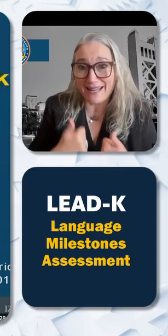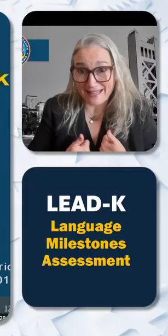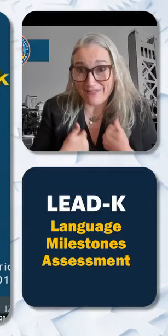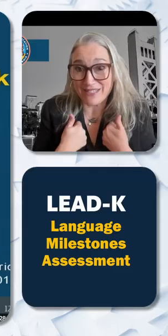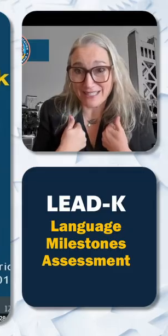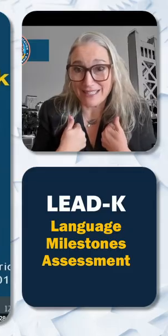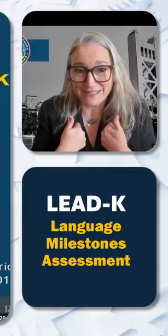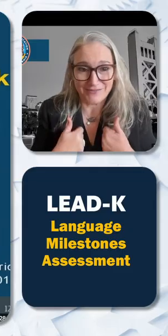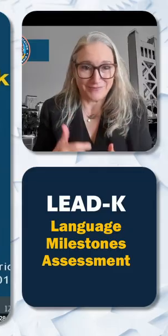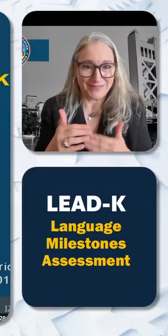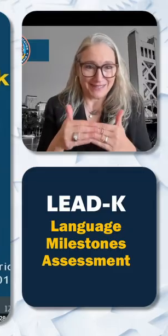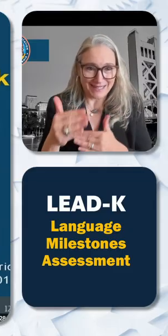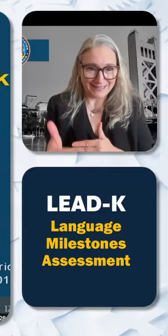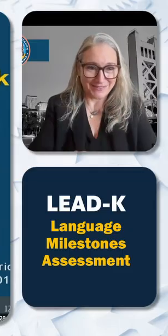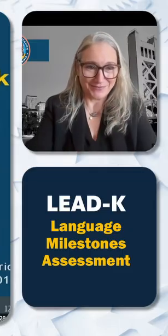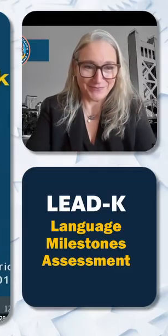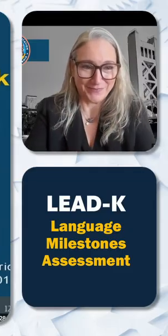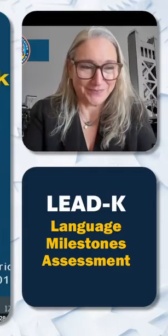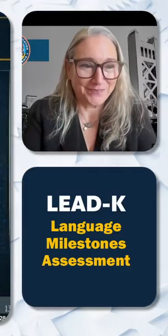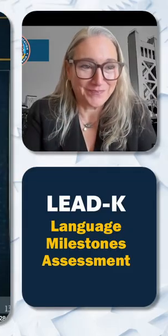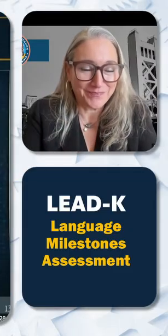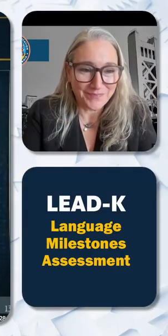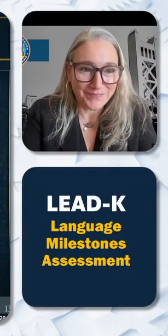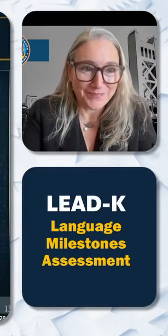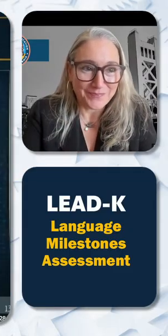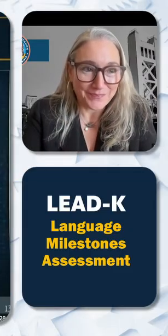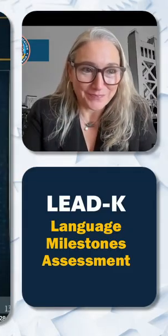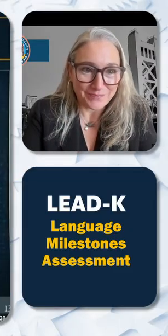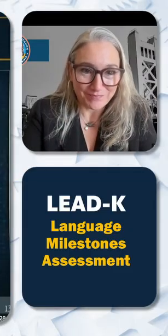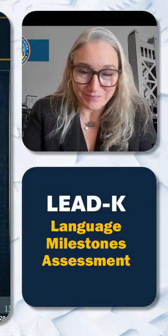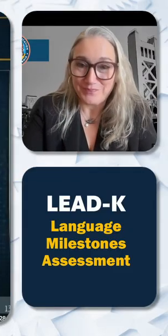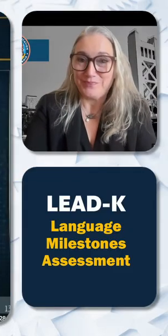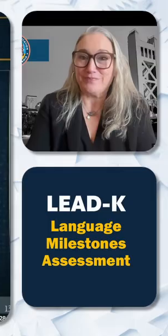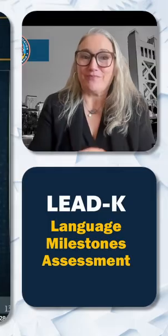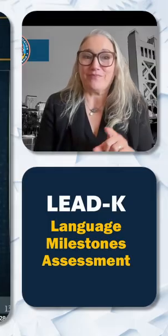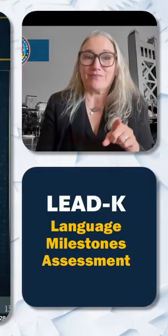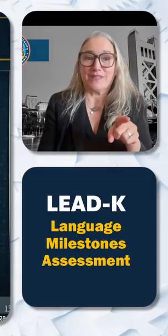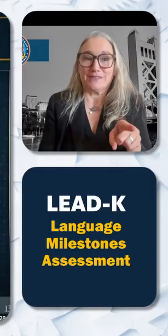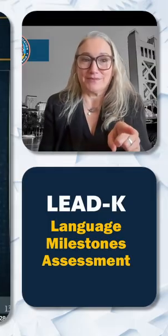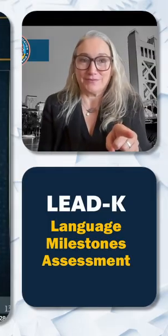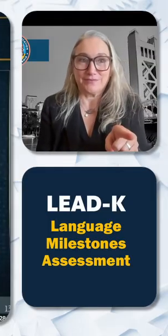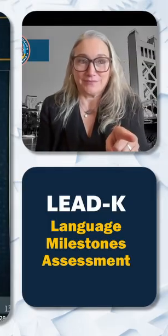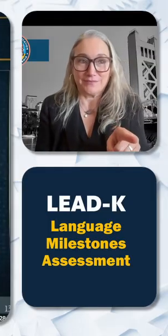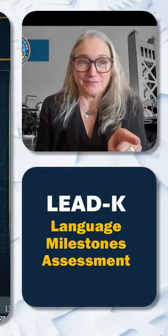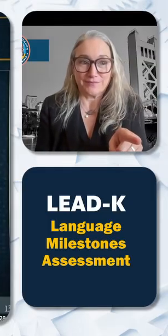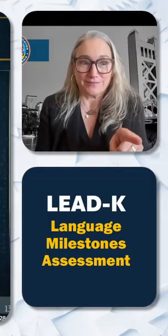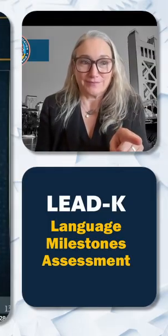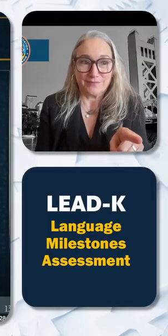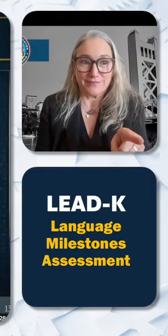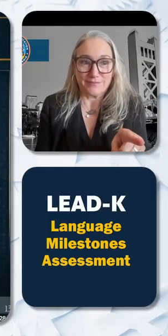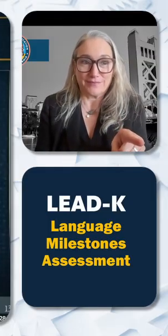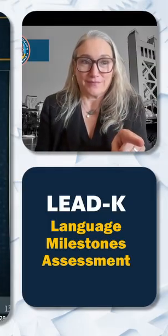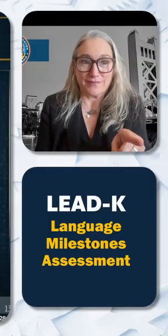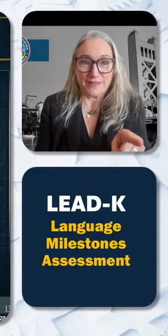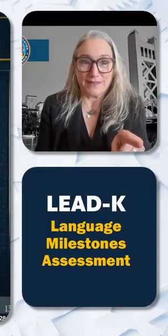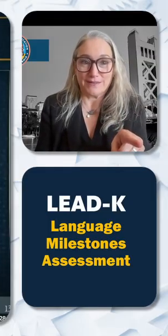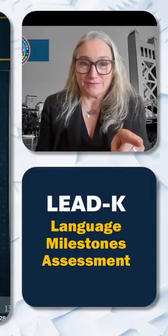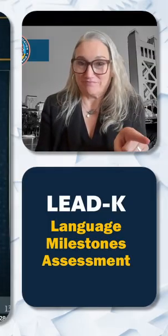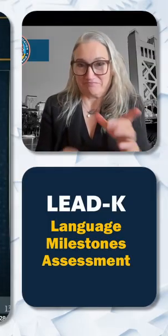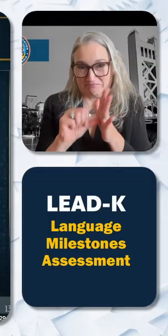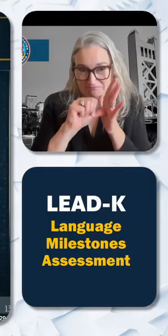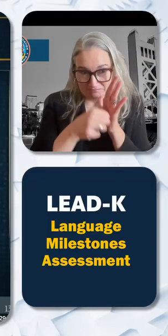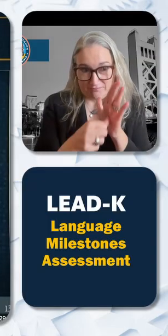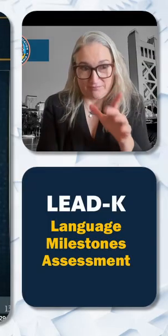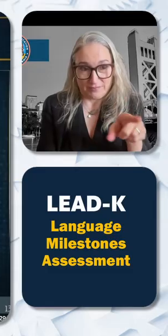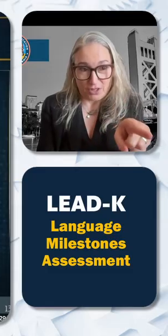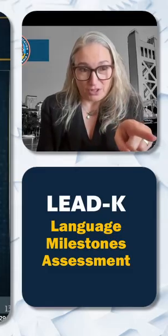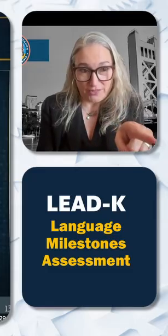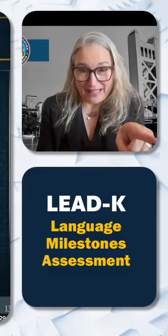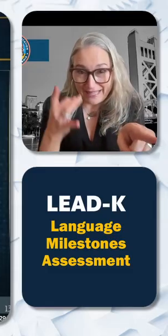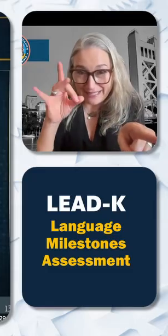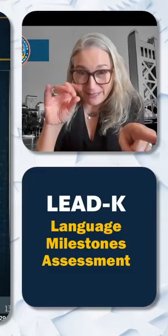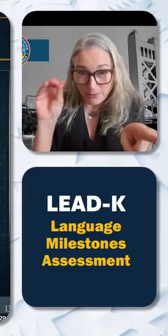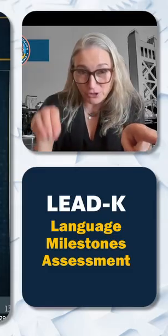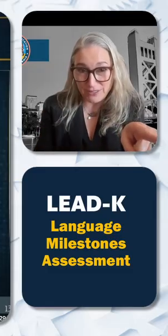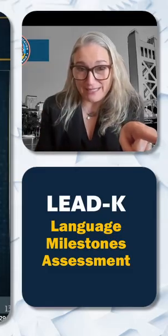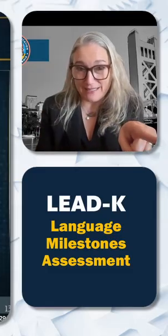Language and communication is critical for everyday living. Next slide, please.